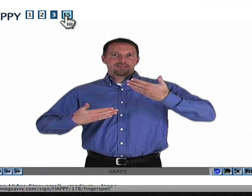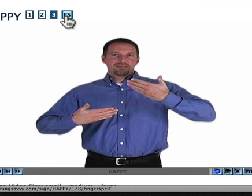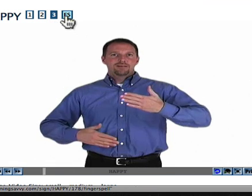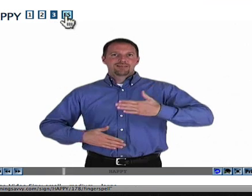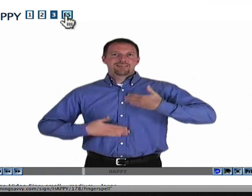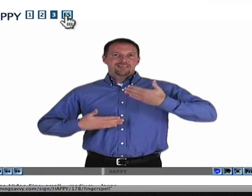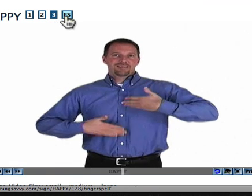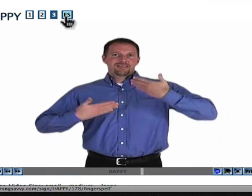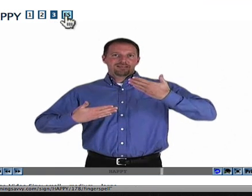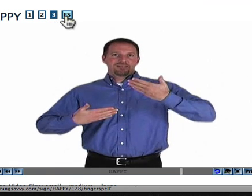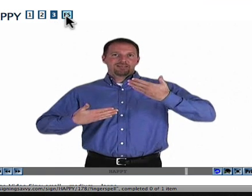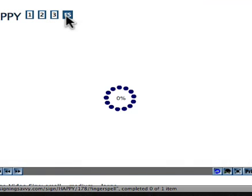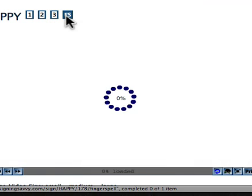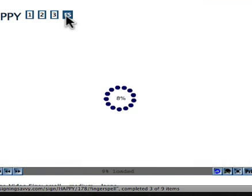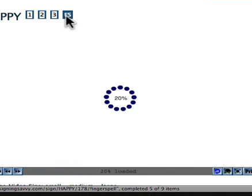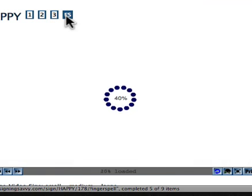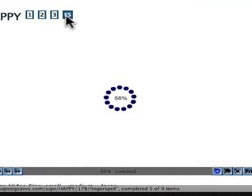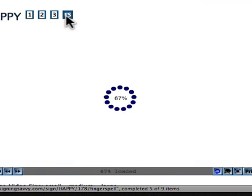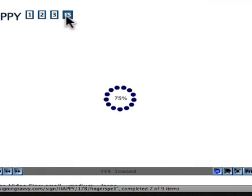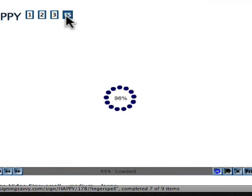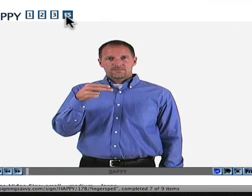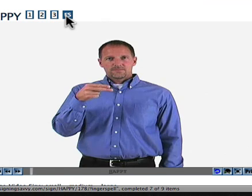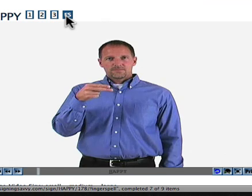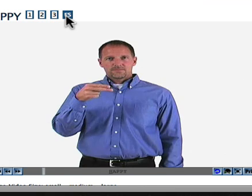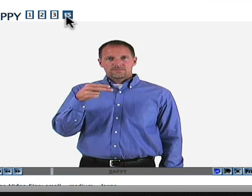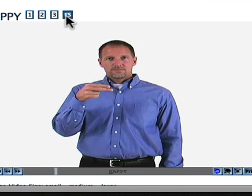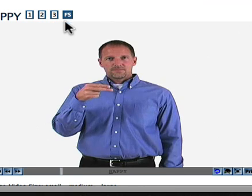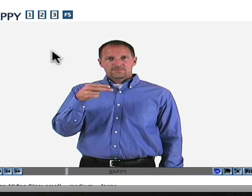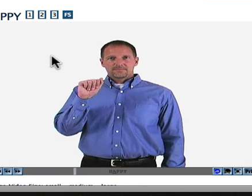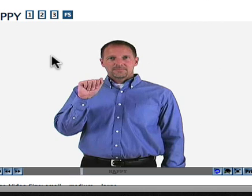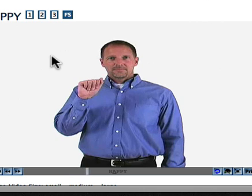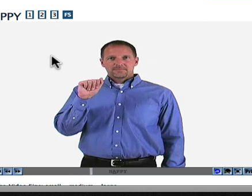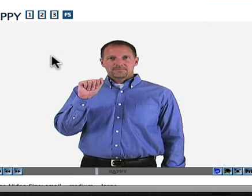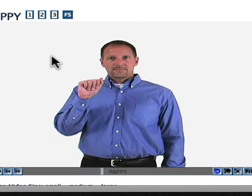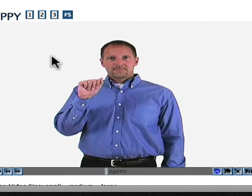Or I can click on the FS which shows the sign as being fingerspelled.